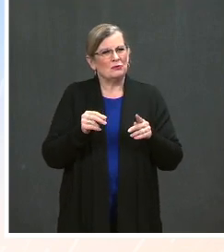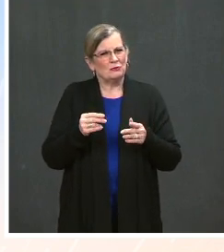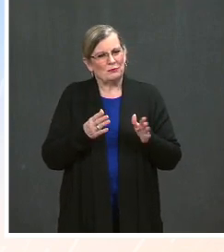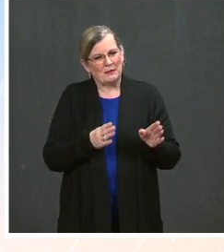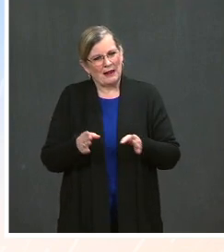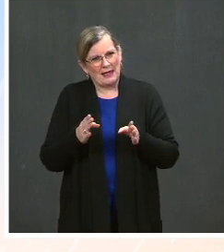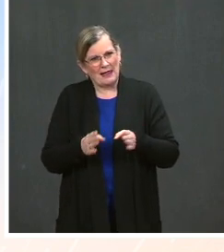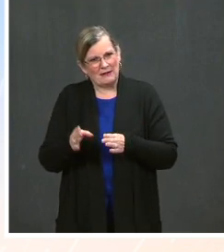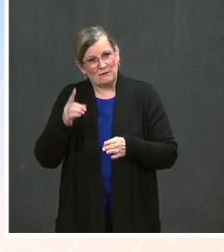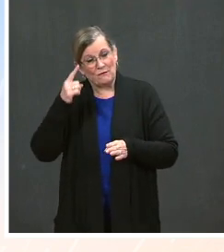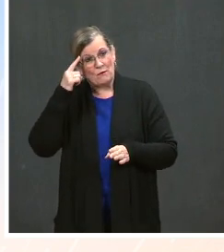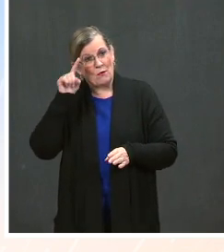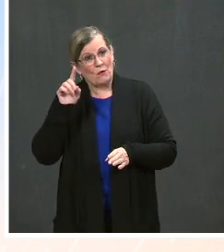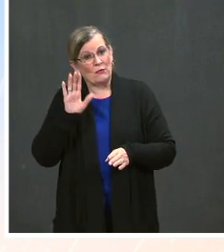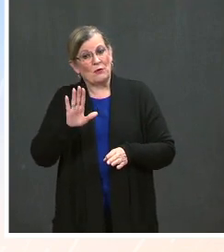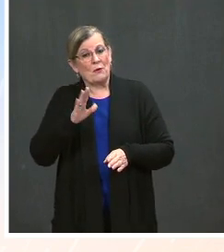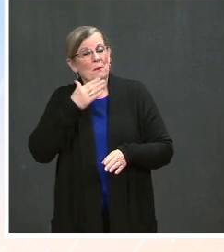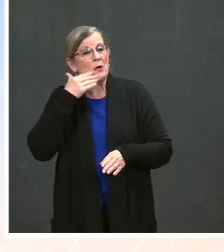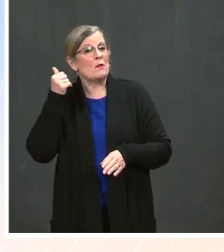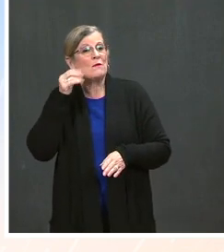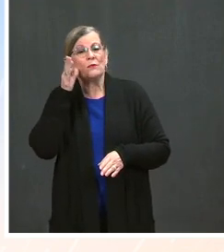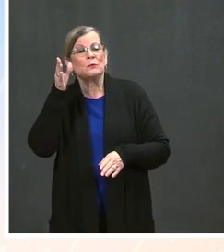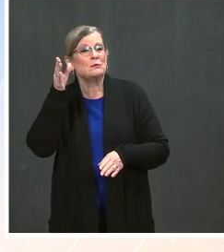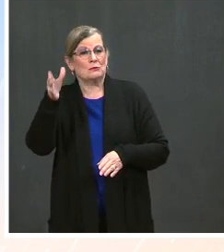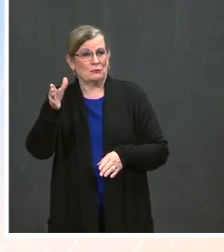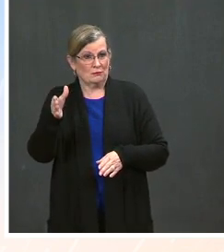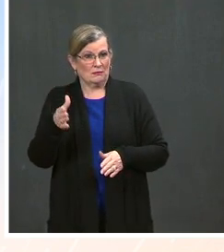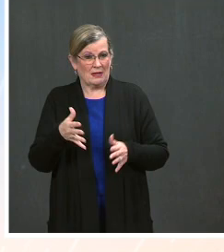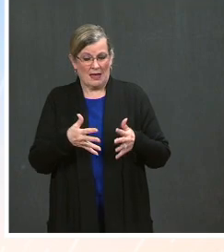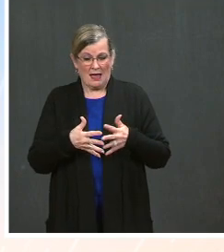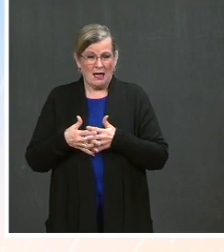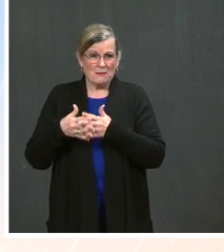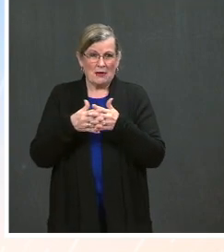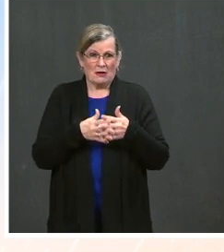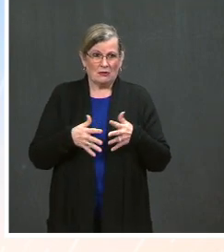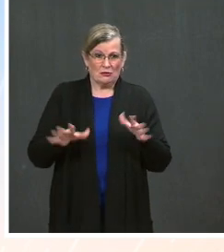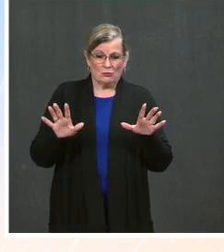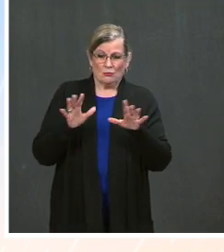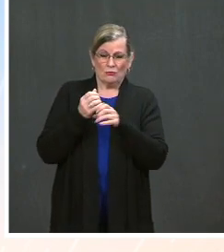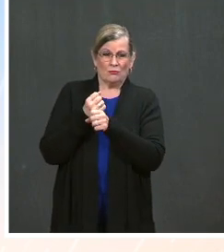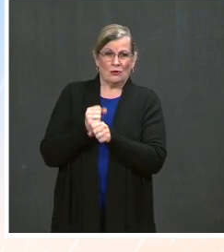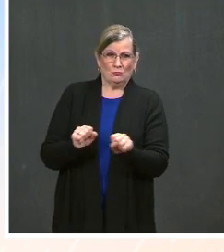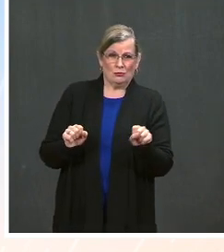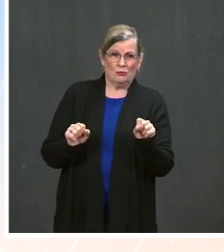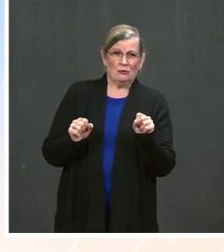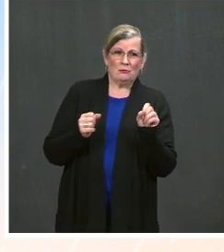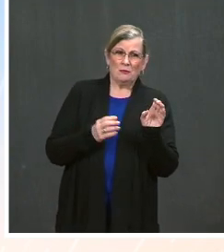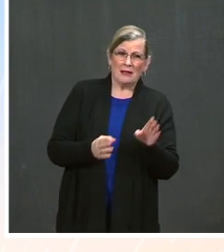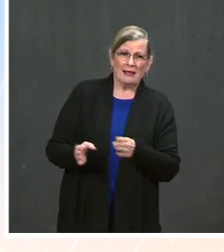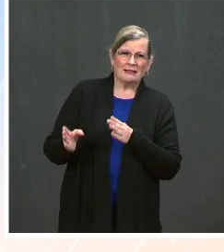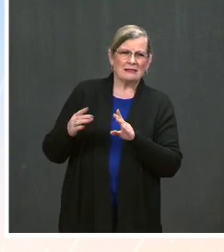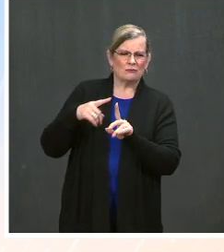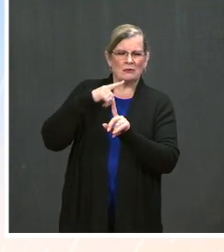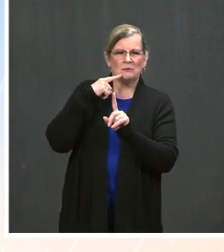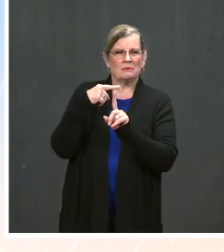The American Rescue Plan certainly has had positive effects across our economy, laying down the foundation for continued recovery.